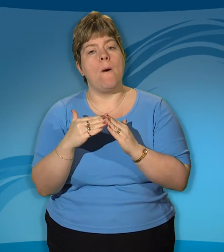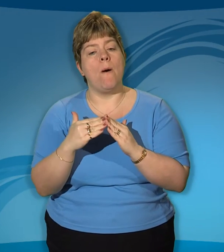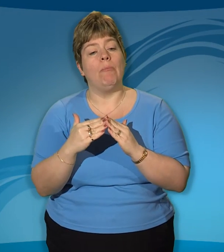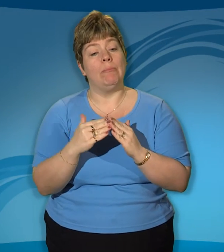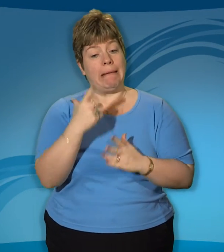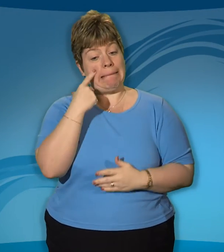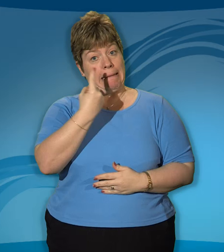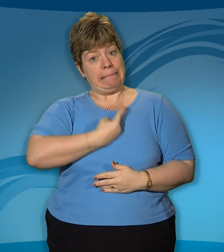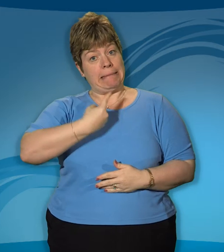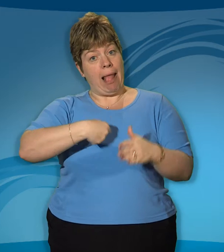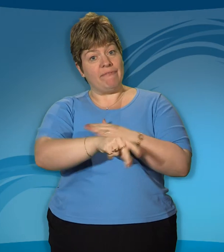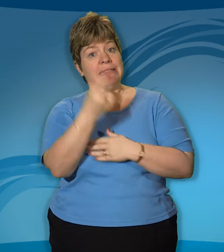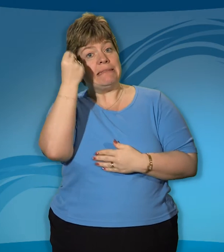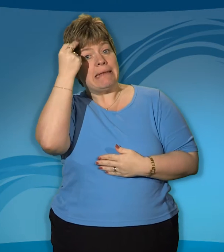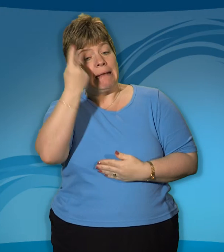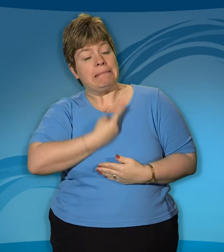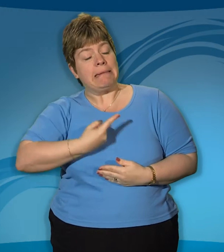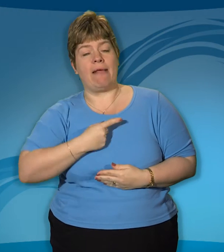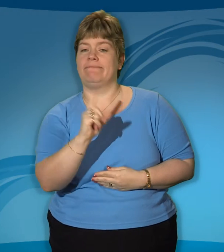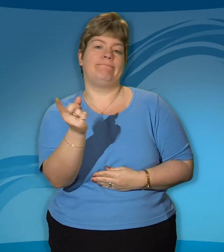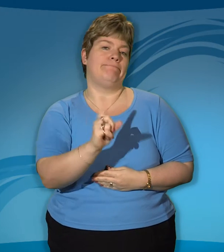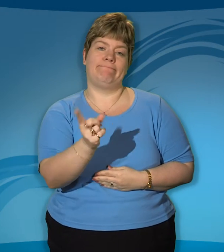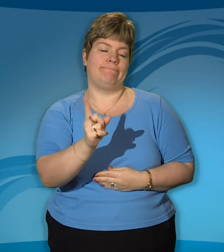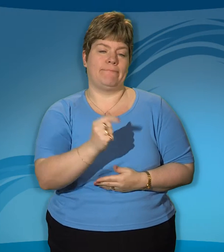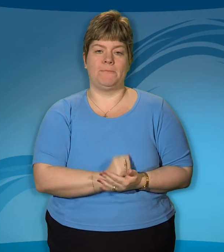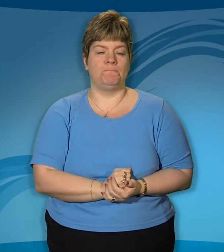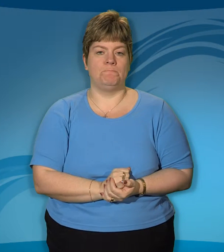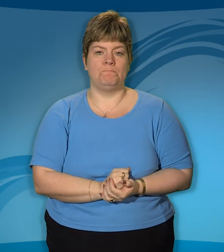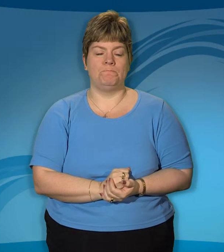It is not appropriate to go home unaccompanied in a taxi.